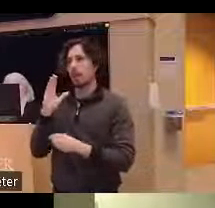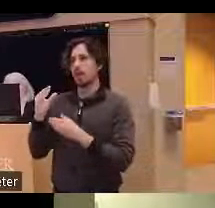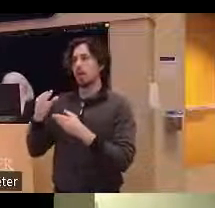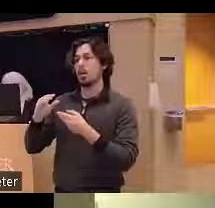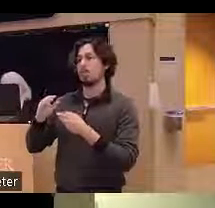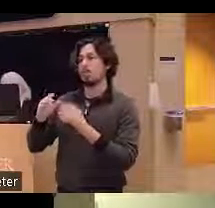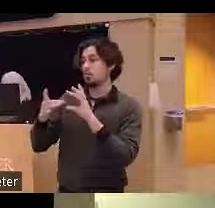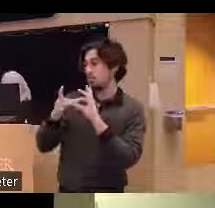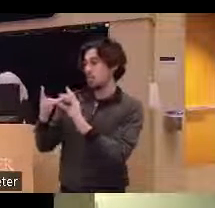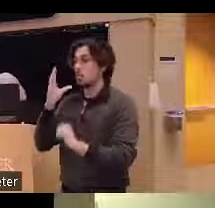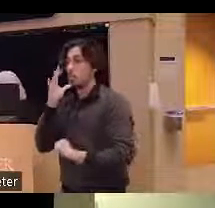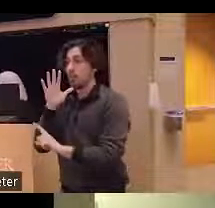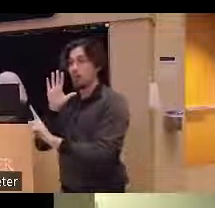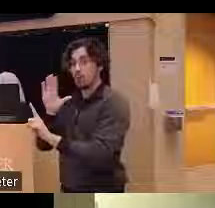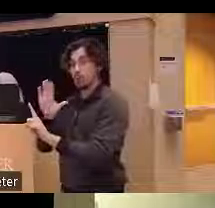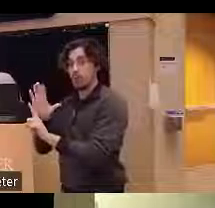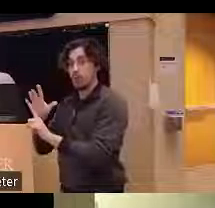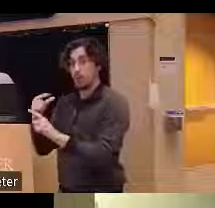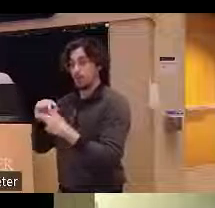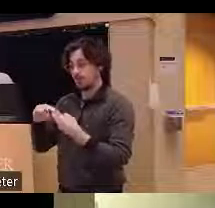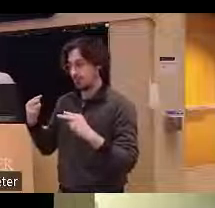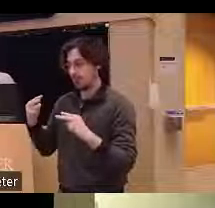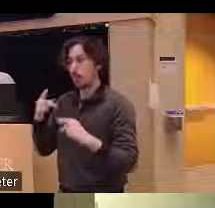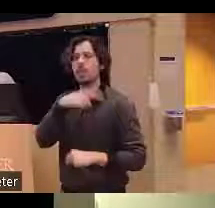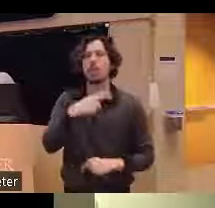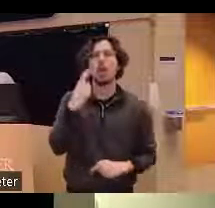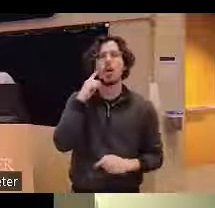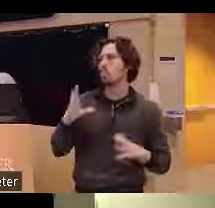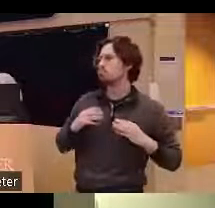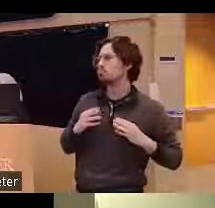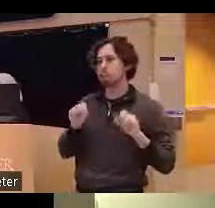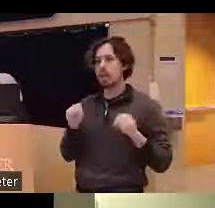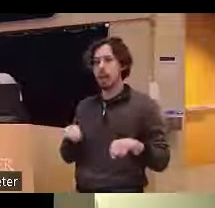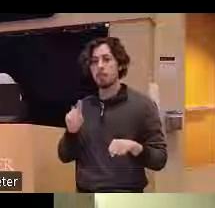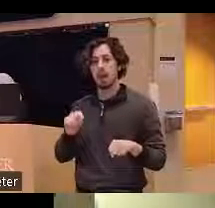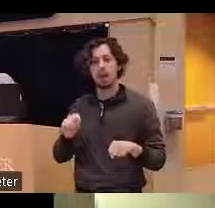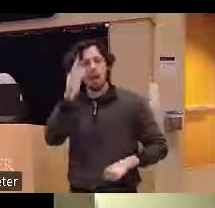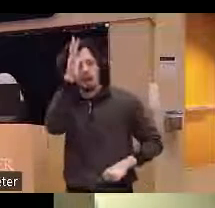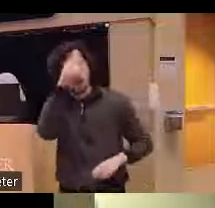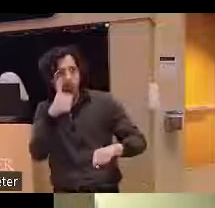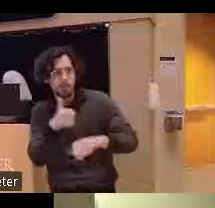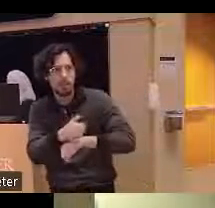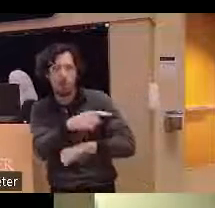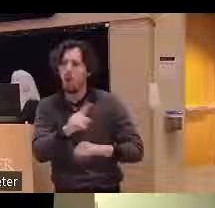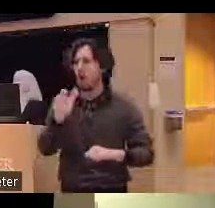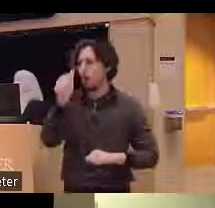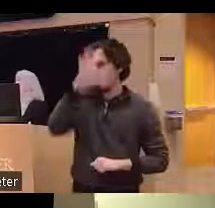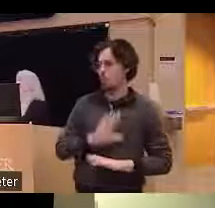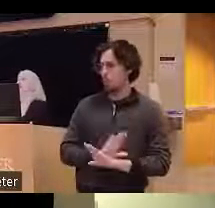were proposed um but they did offer that opinion when dads were implicated um and they said instead